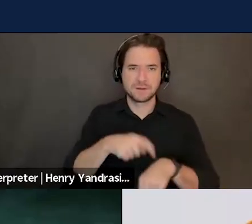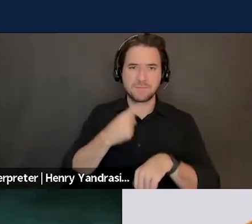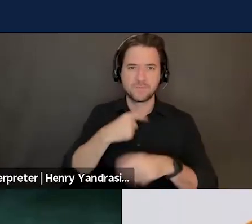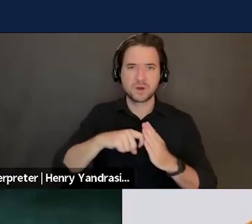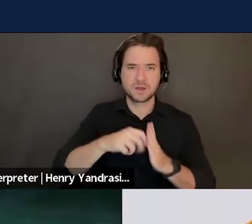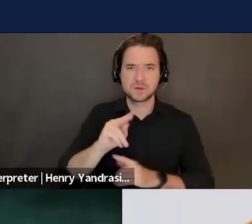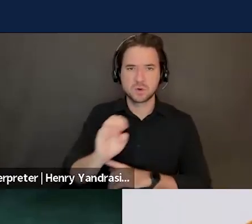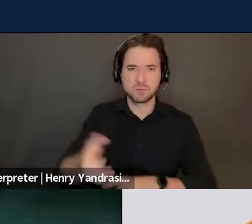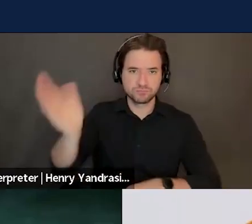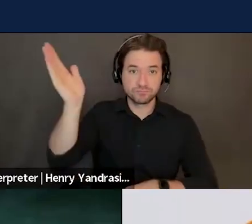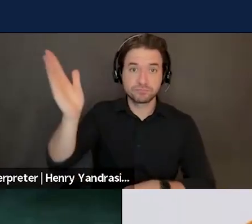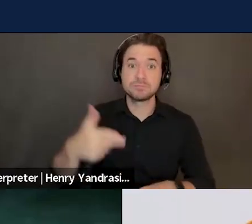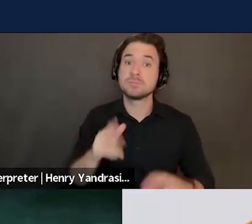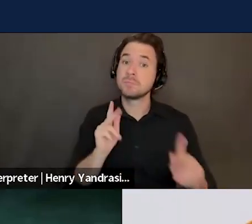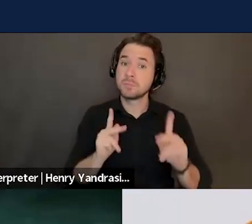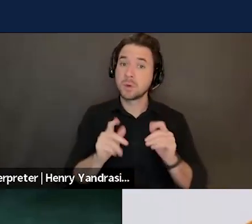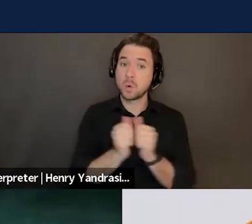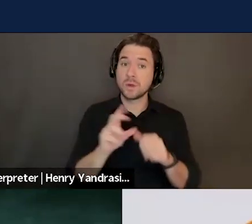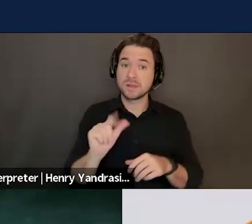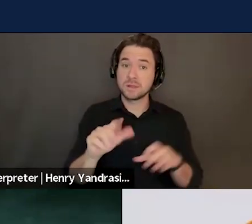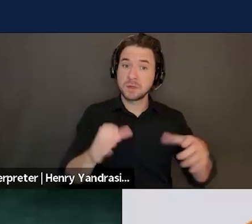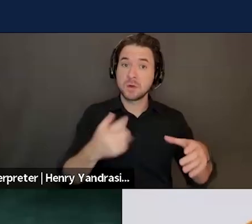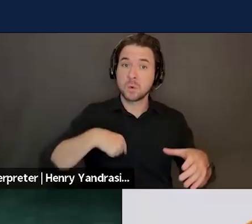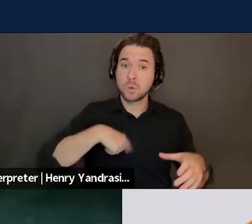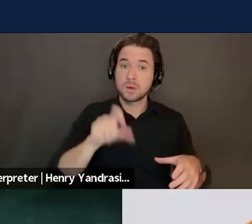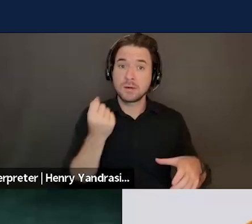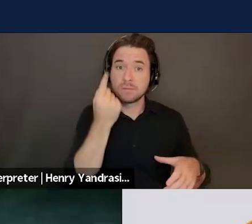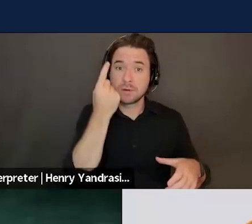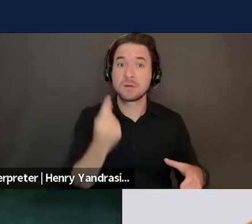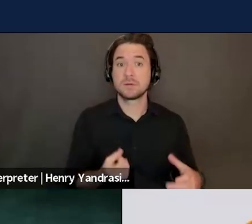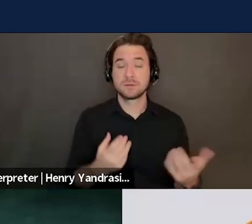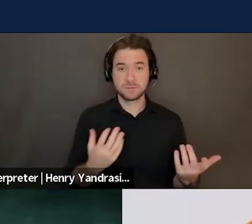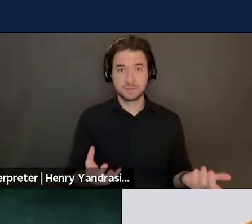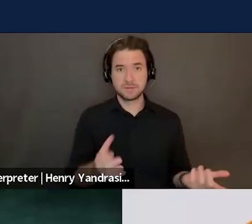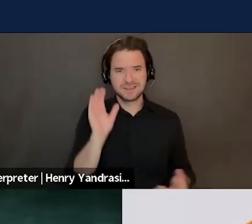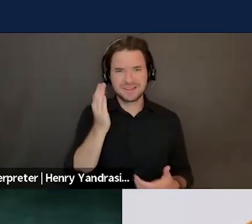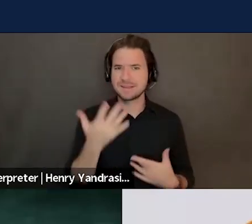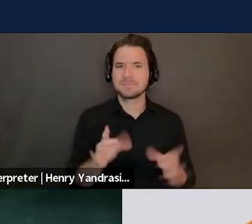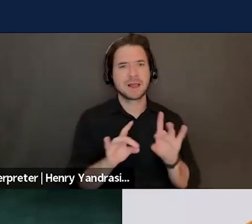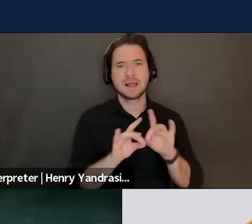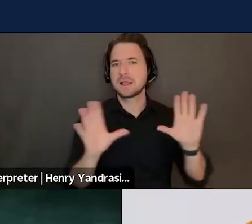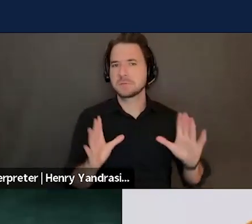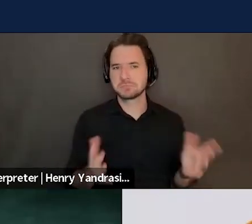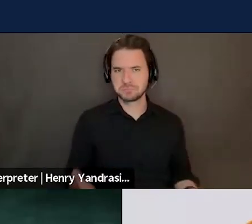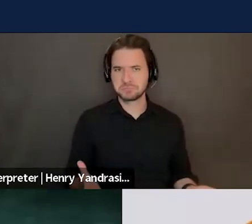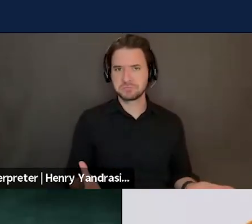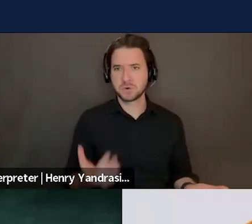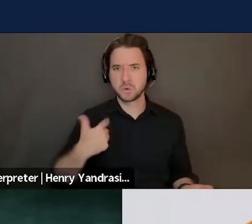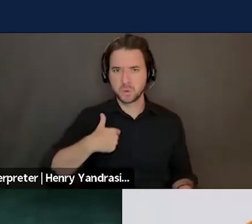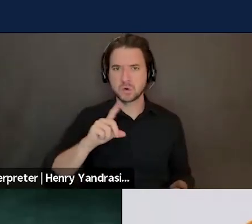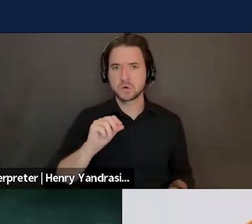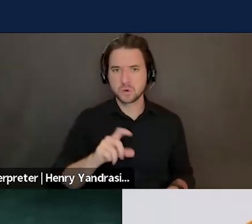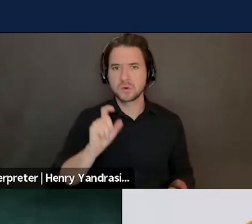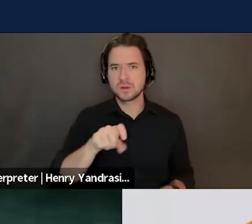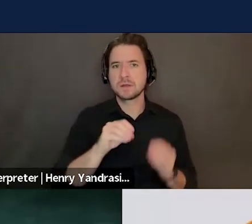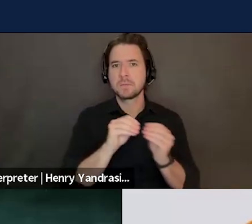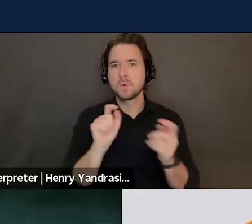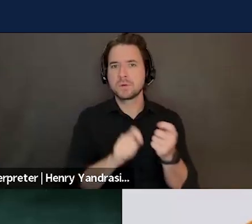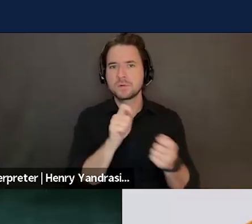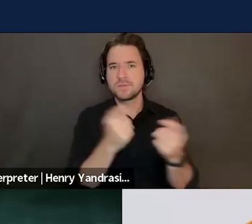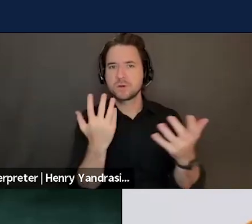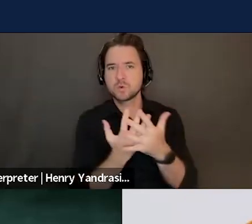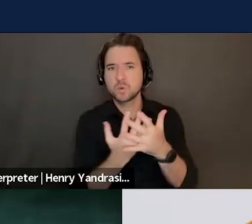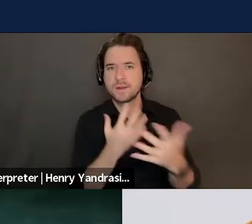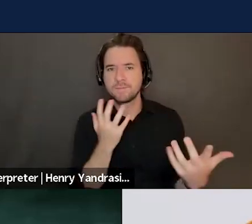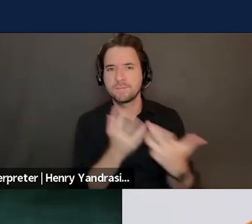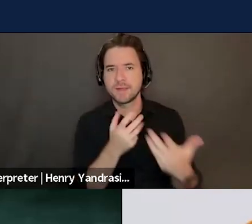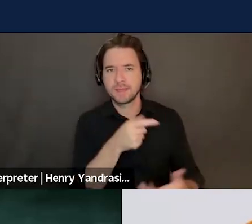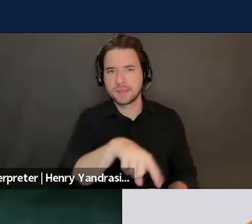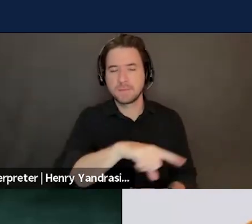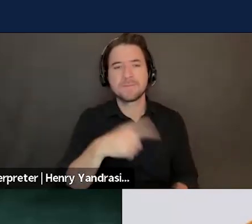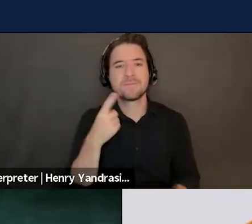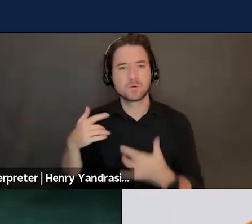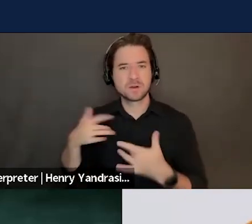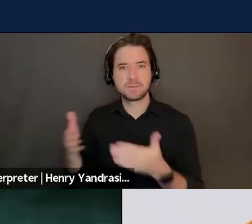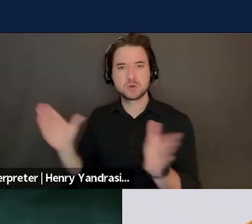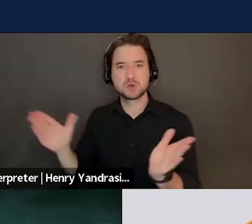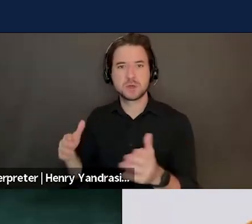People with disabilities, we have to understand that it seems clear-cut that we do need to have more tailored screenings, so what we often do for general population misses.